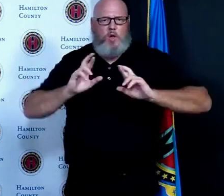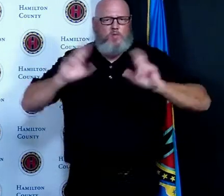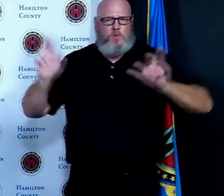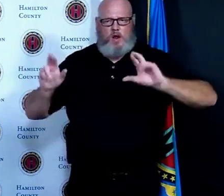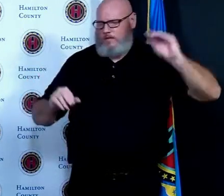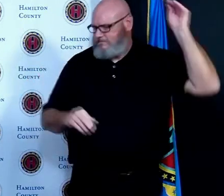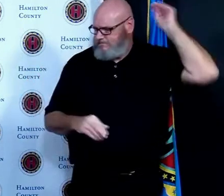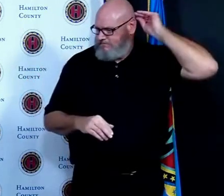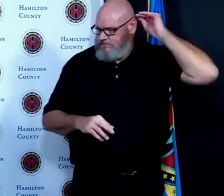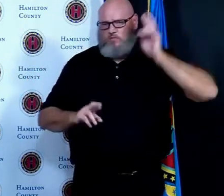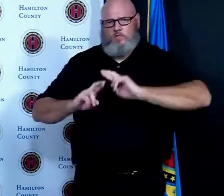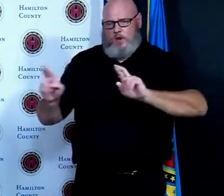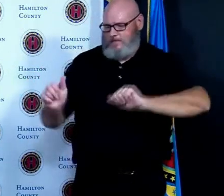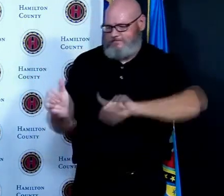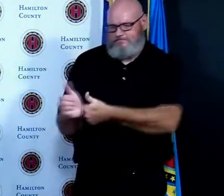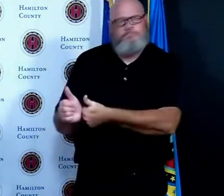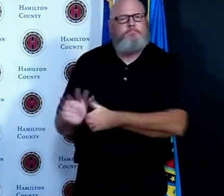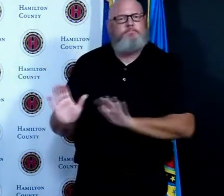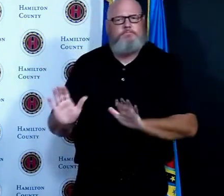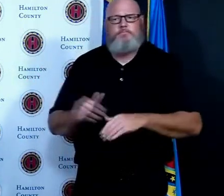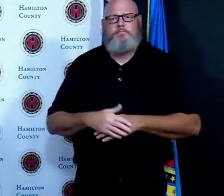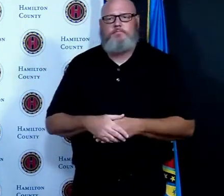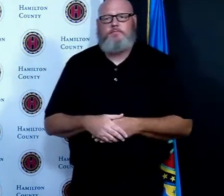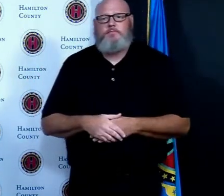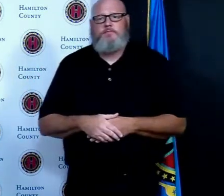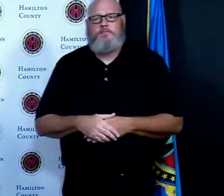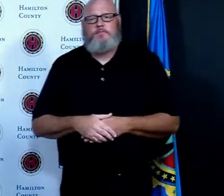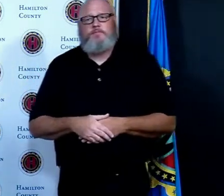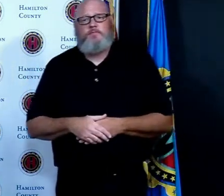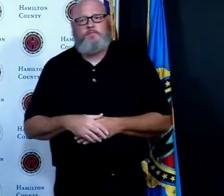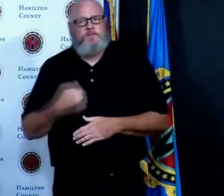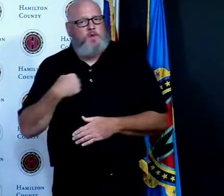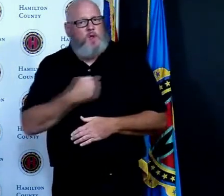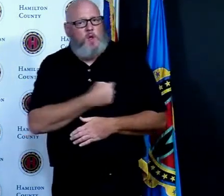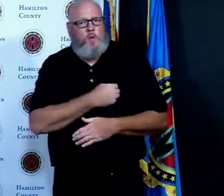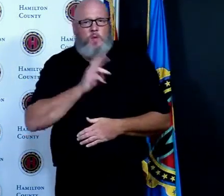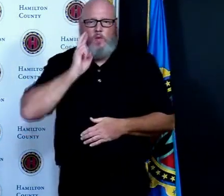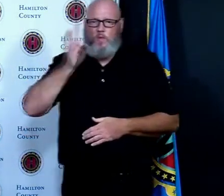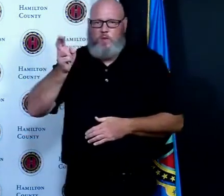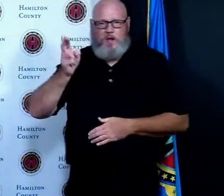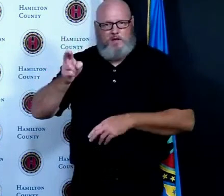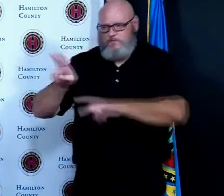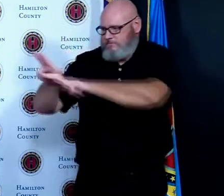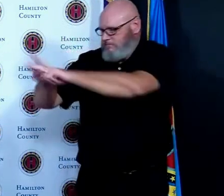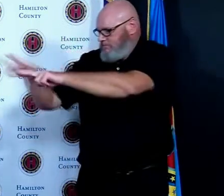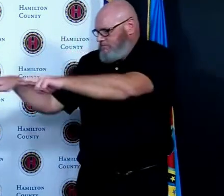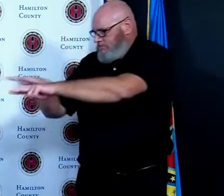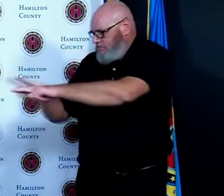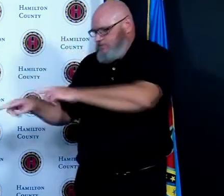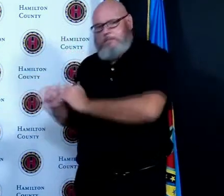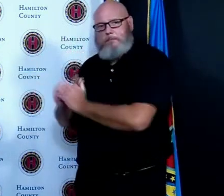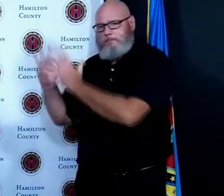we really need to accommodate more patients as a result of this uptick in code we believe that the